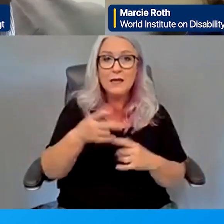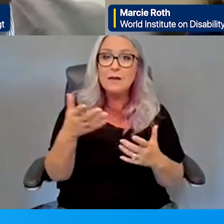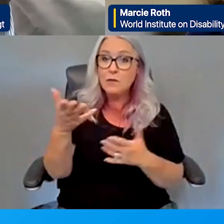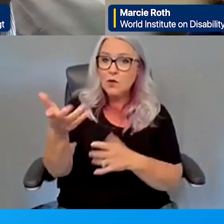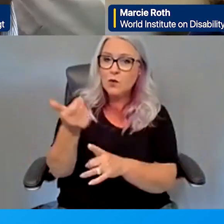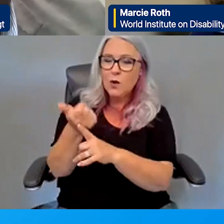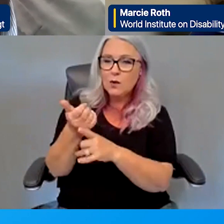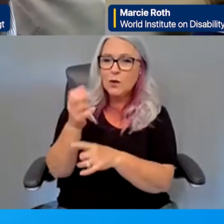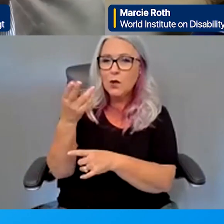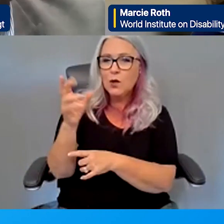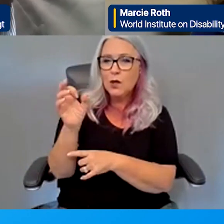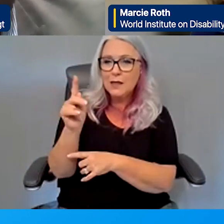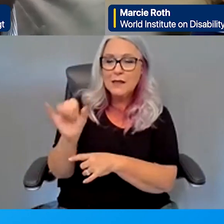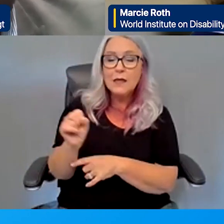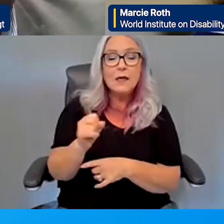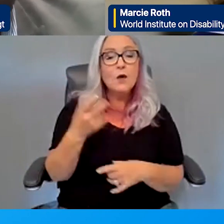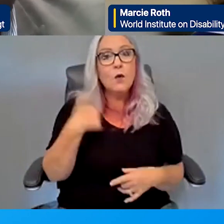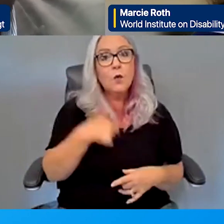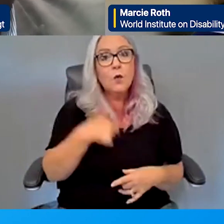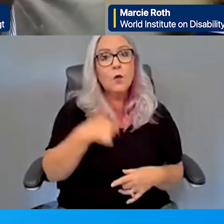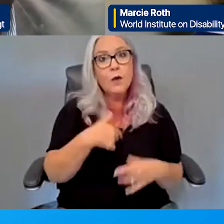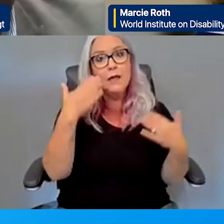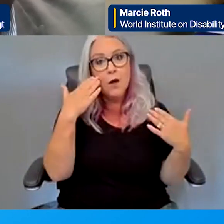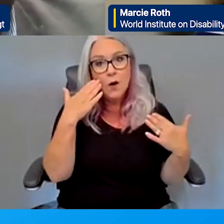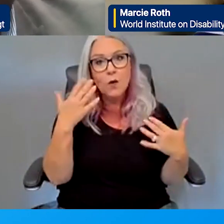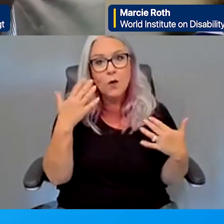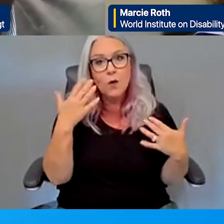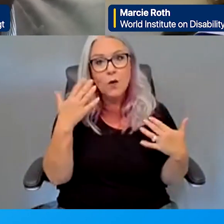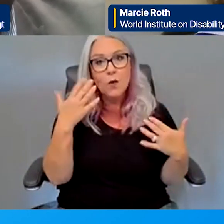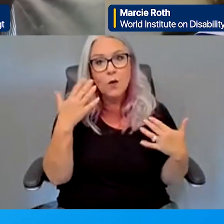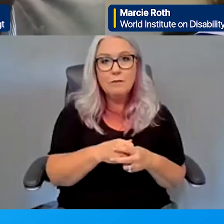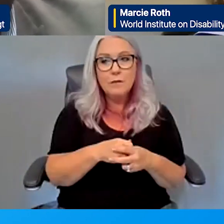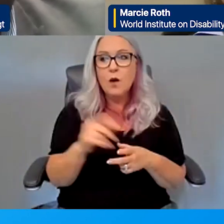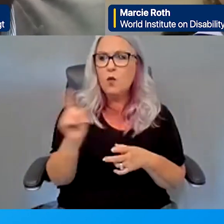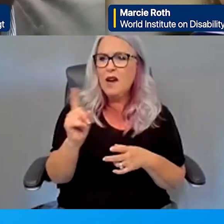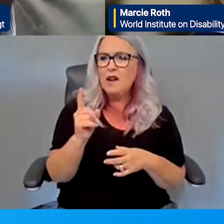And, you know, we know where some of those shortfalls are.